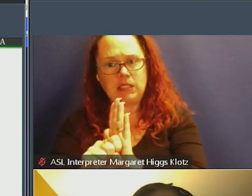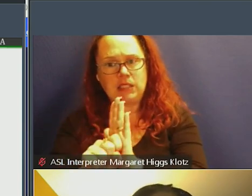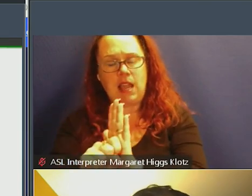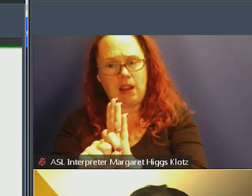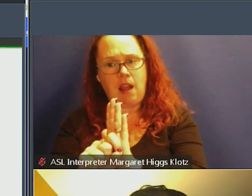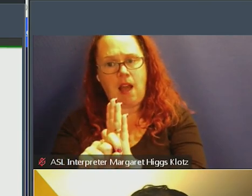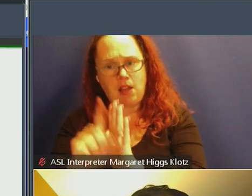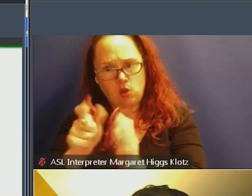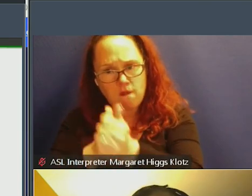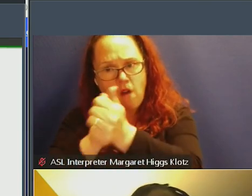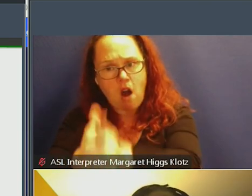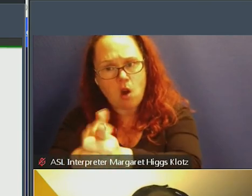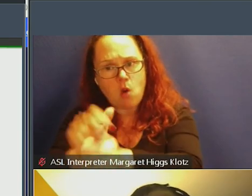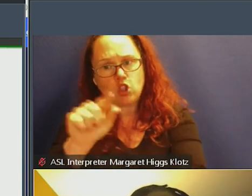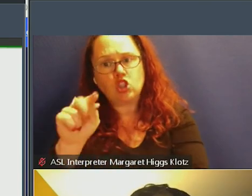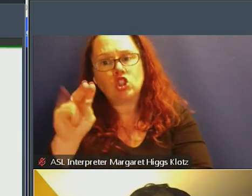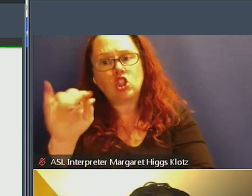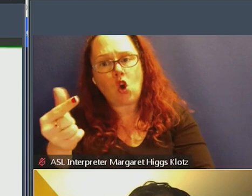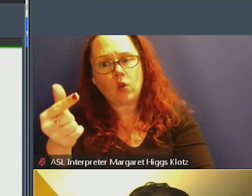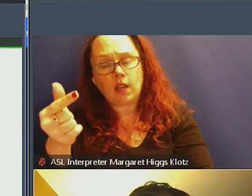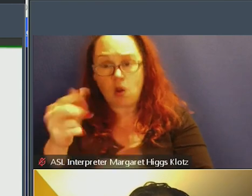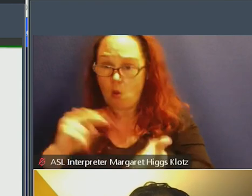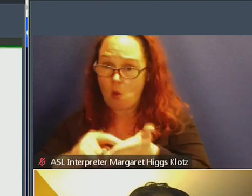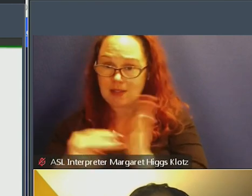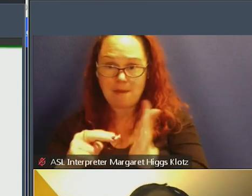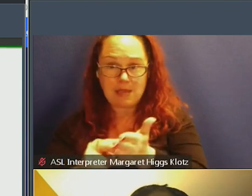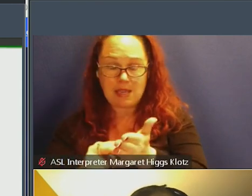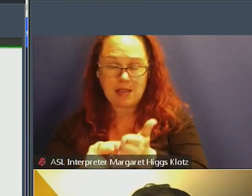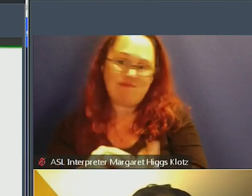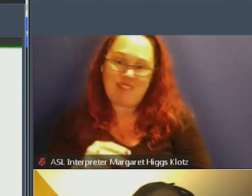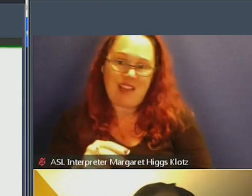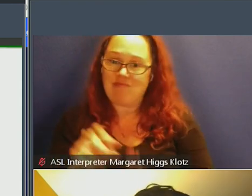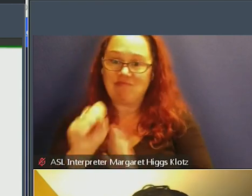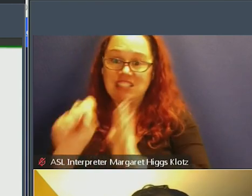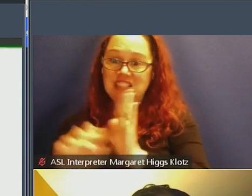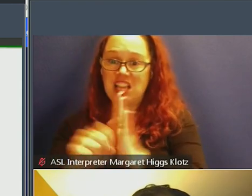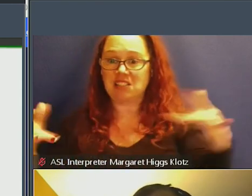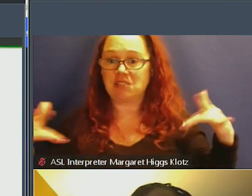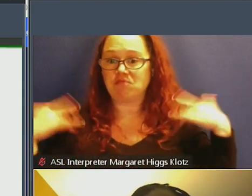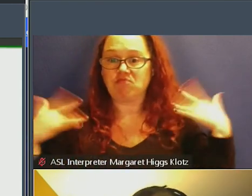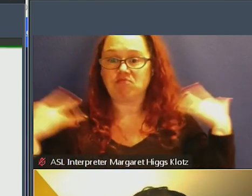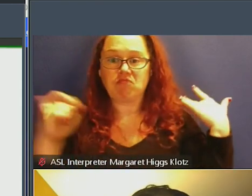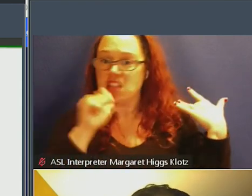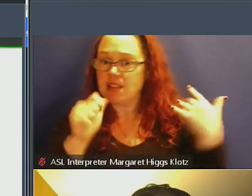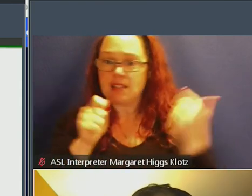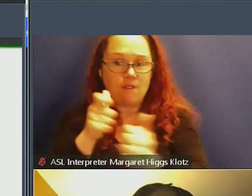That means that they are not subject to zoning. That means that the County, the municipality,